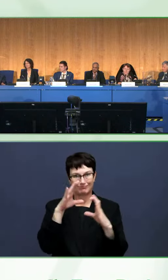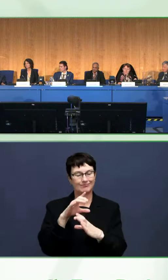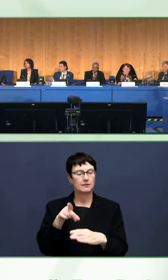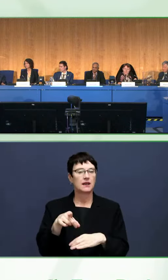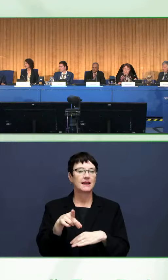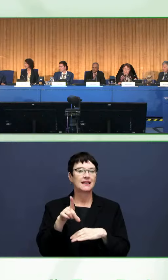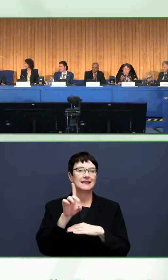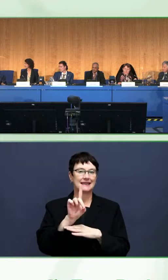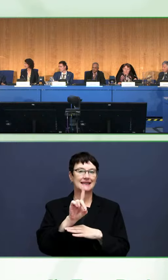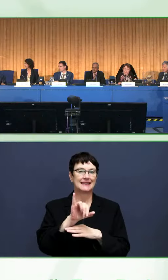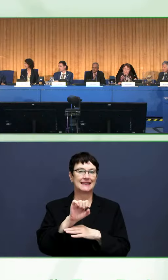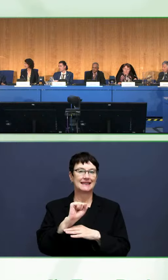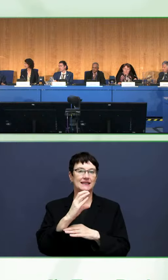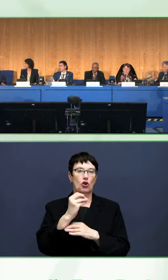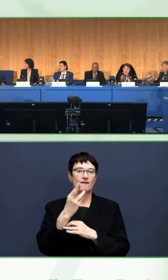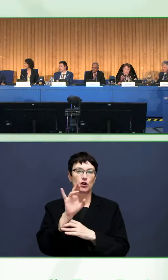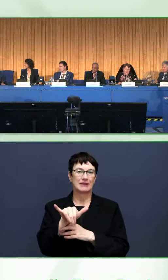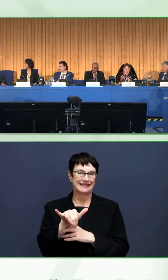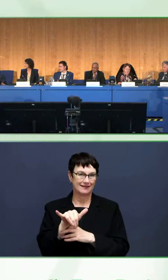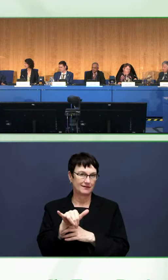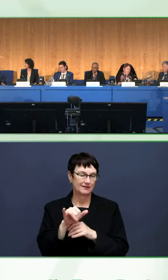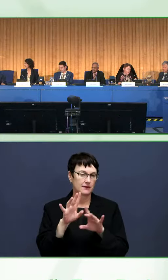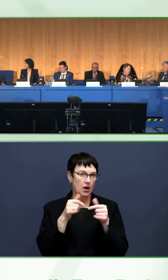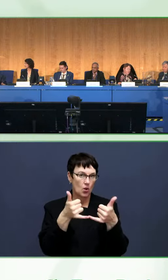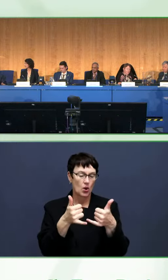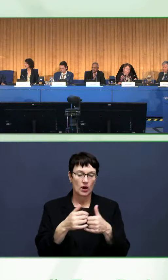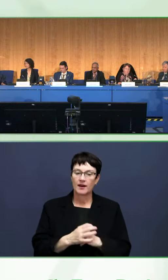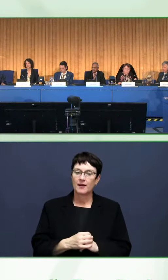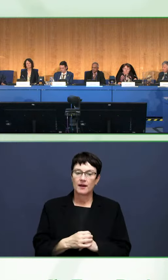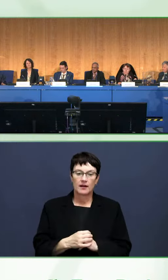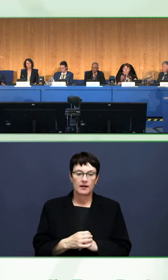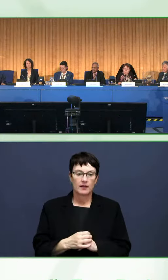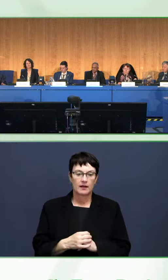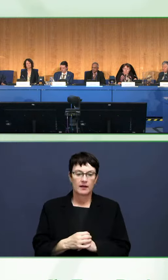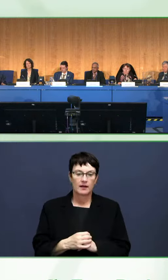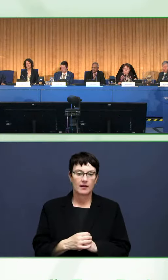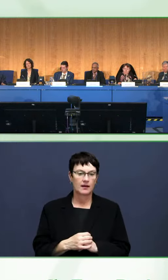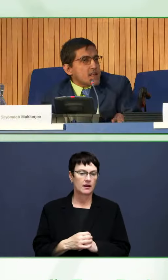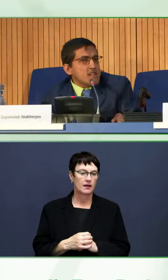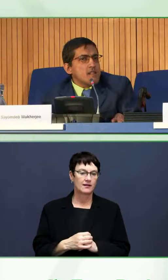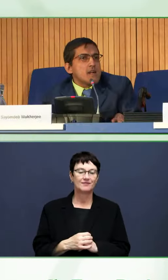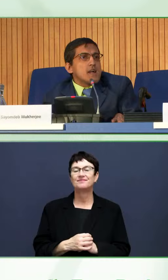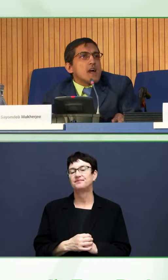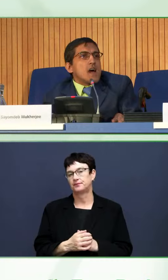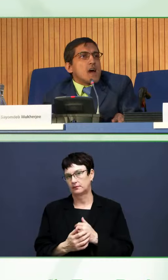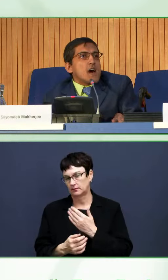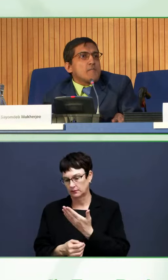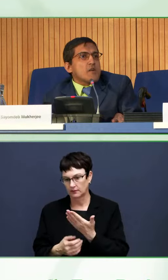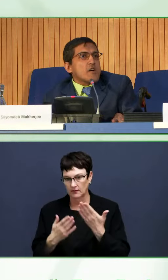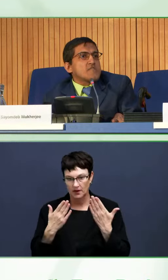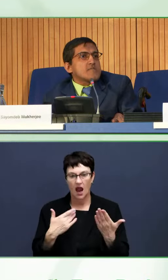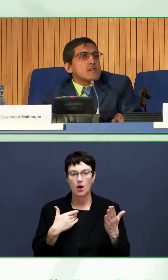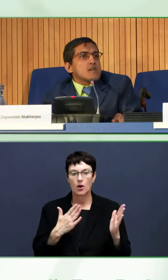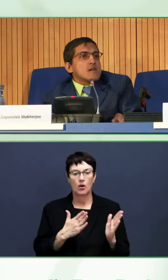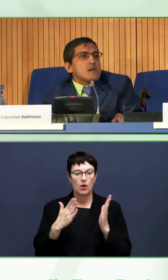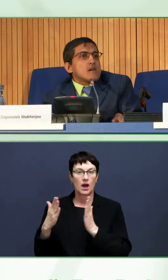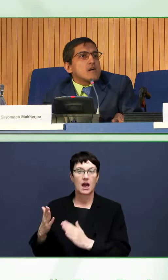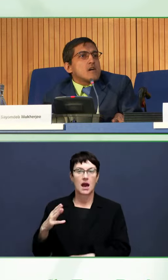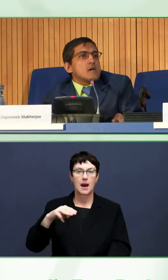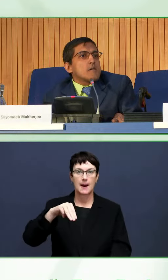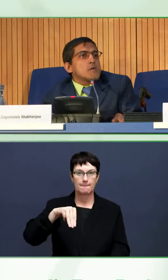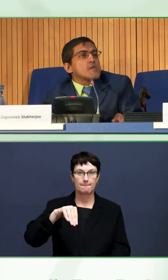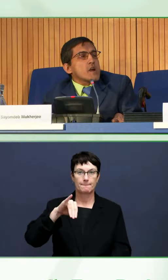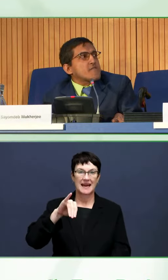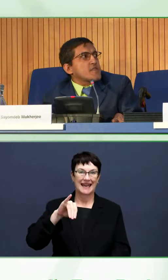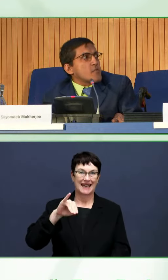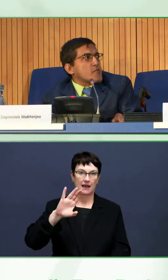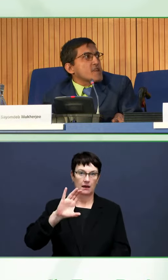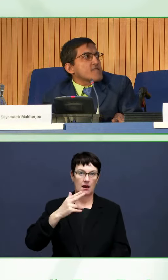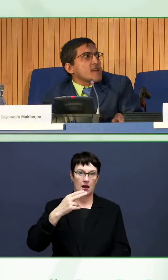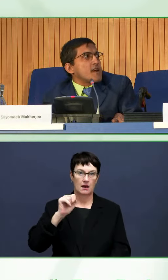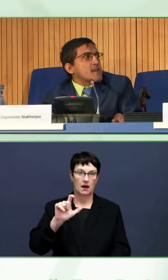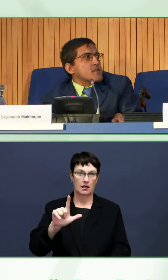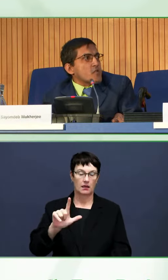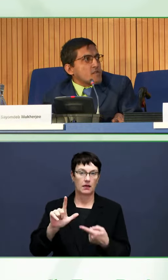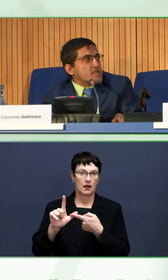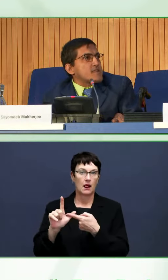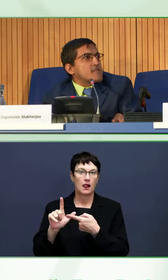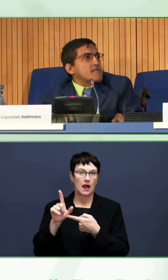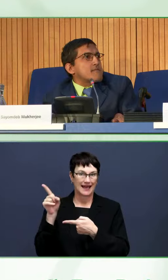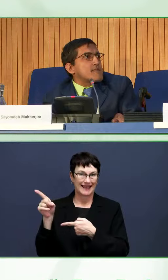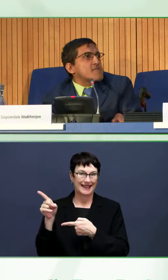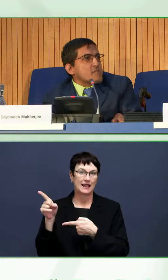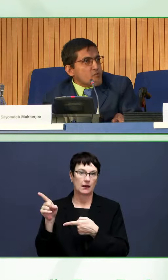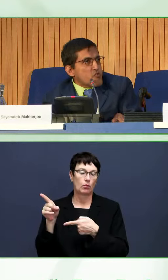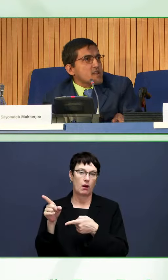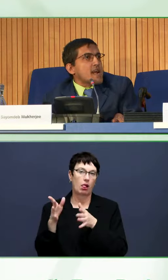I would like to leave the statement to Michael, because without the Billion Strong's support,